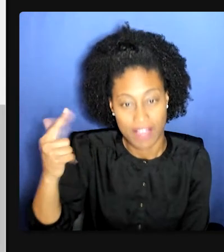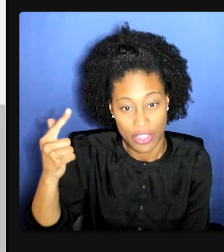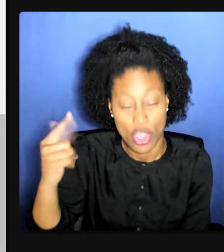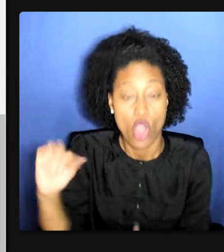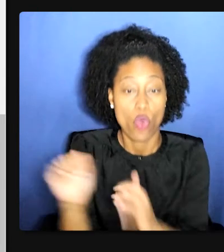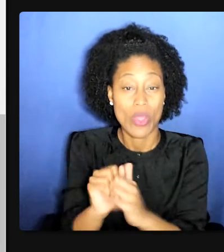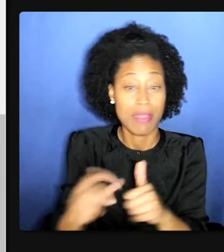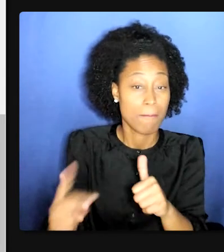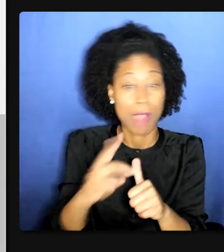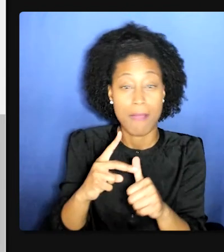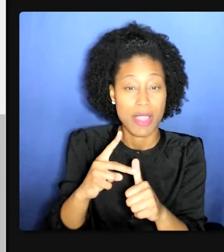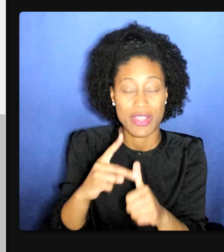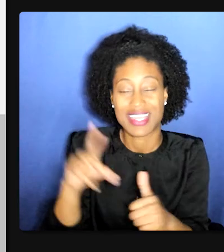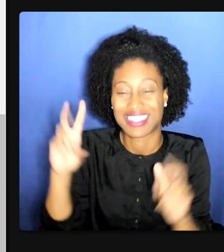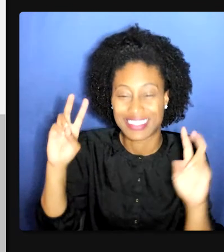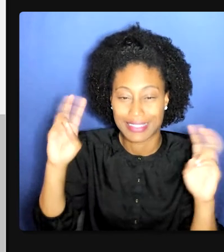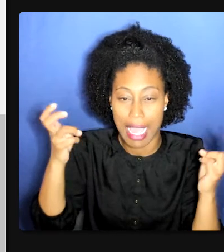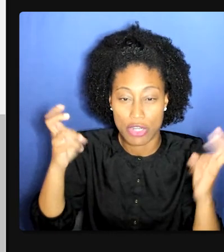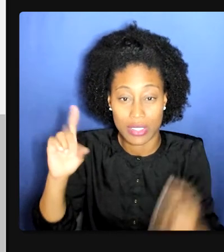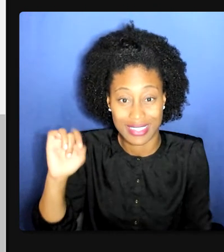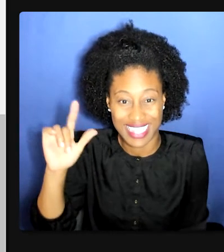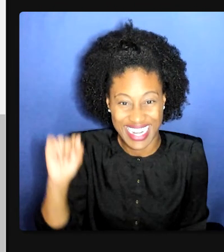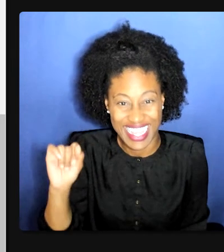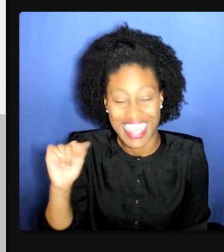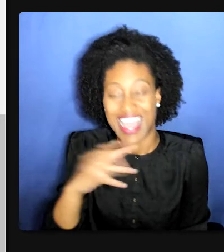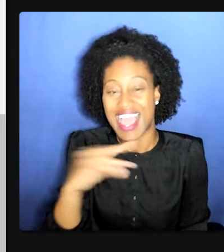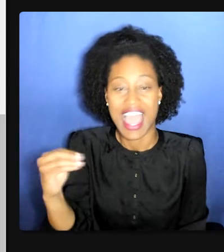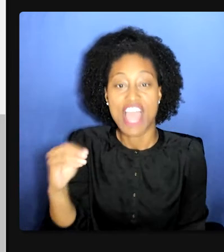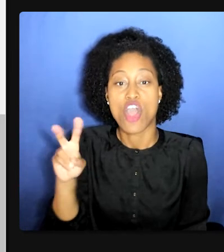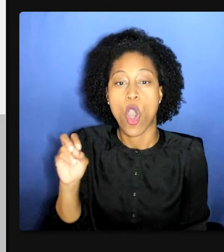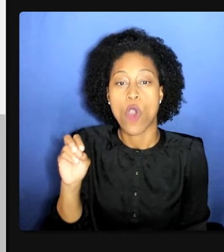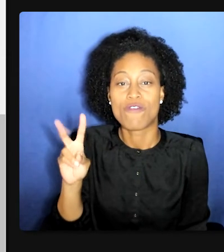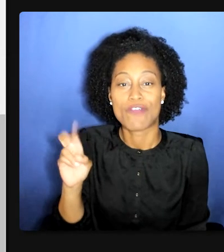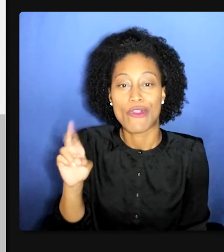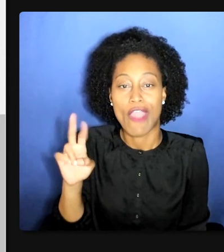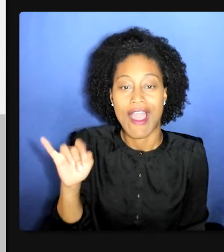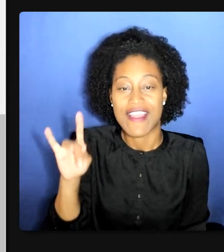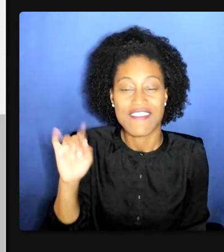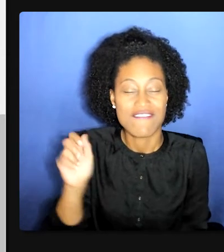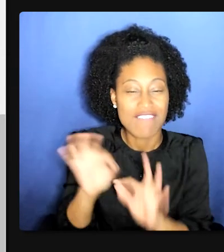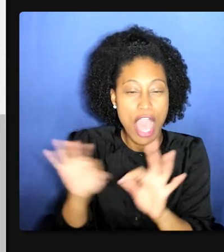and the treatment variant bringing in the override value. We have already created an override